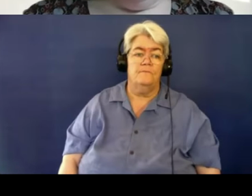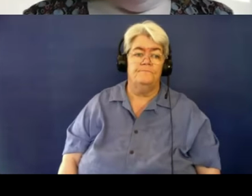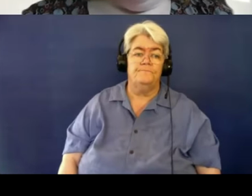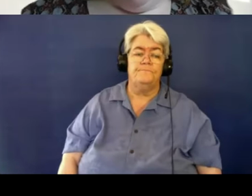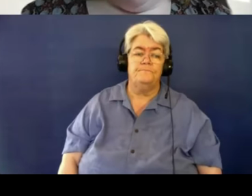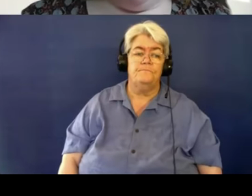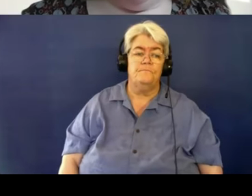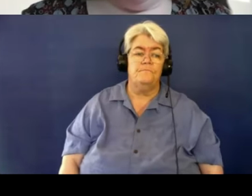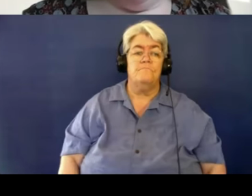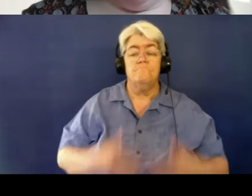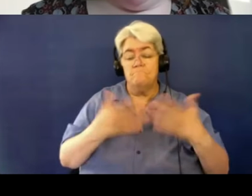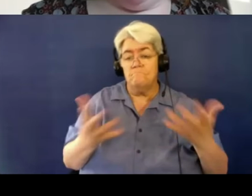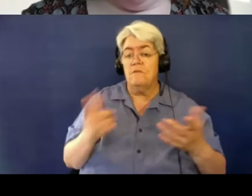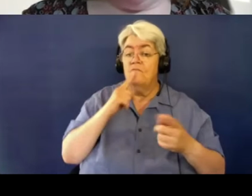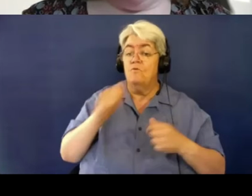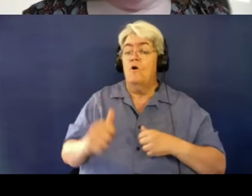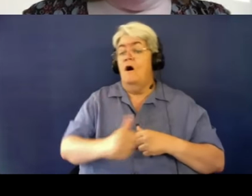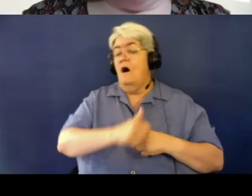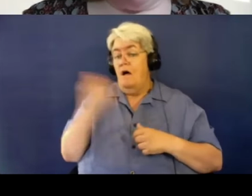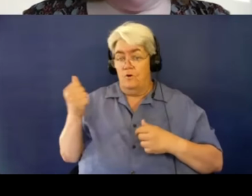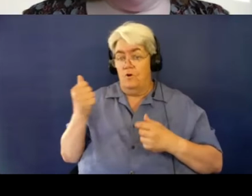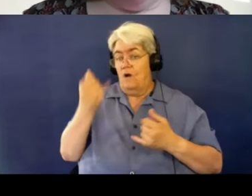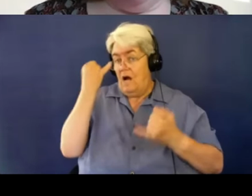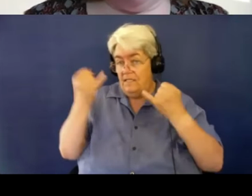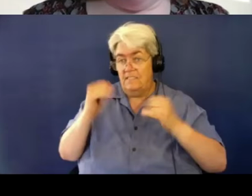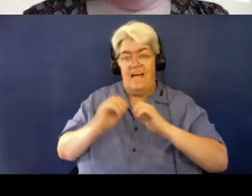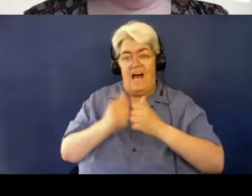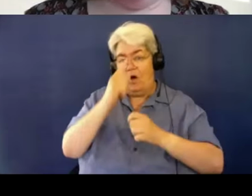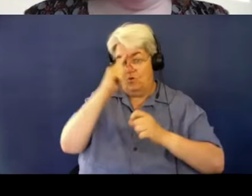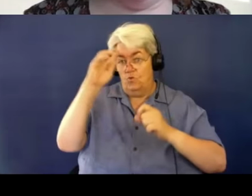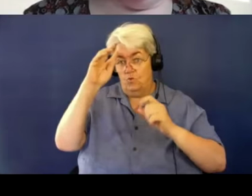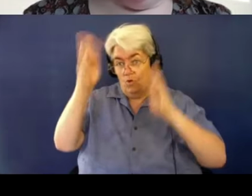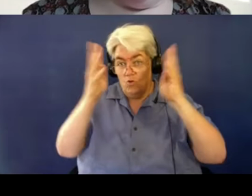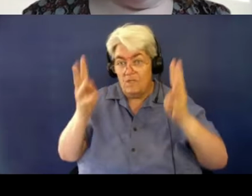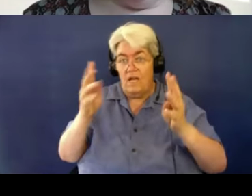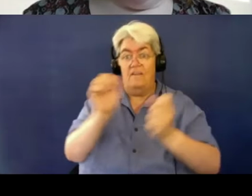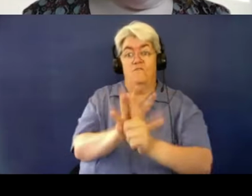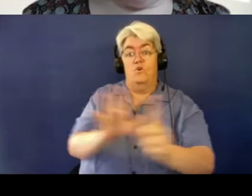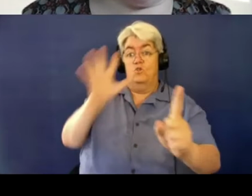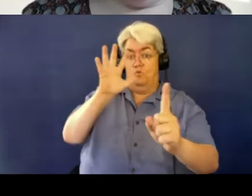For more resources on how to create virtual events that are accessible, we encourage you to check out these resources.